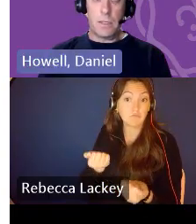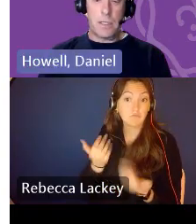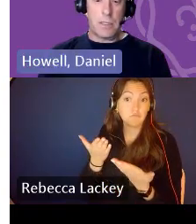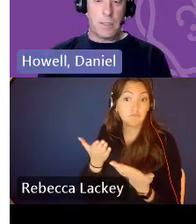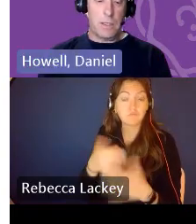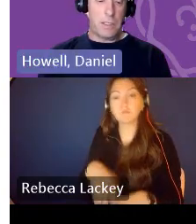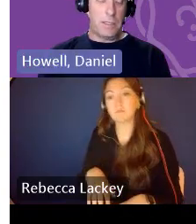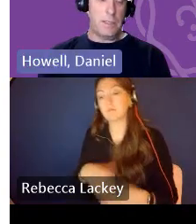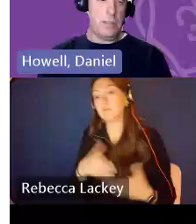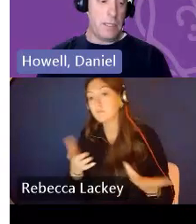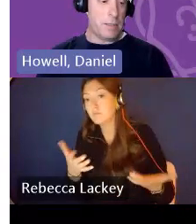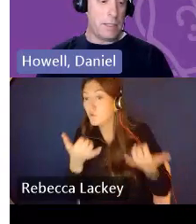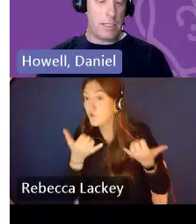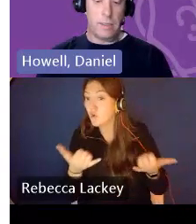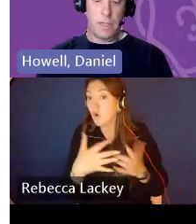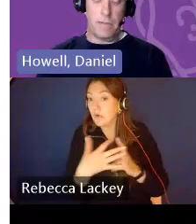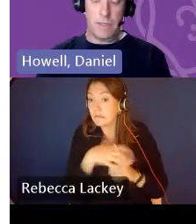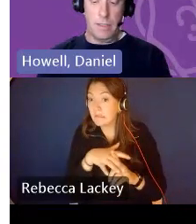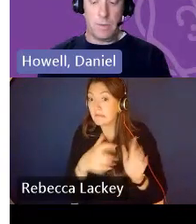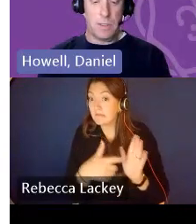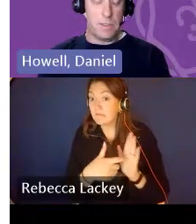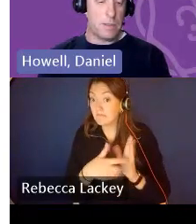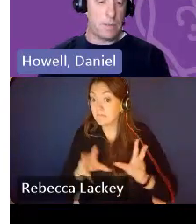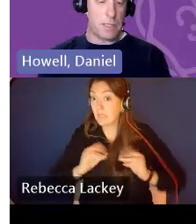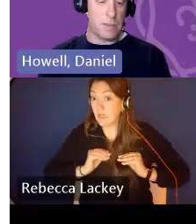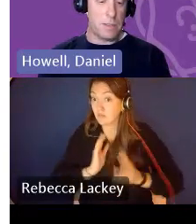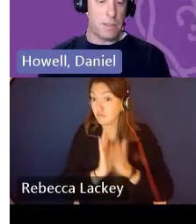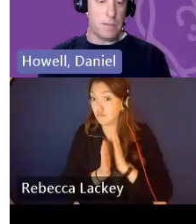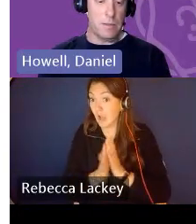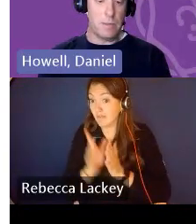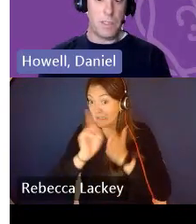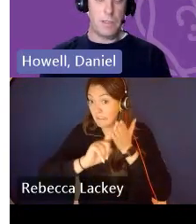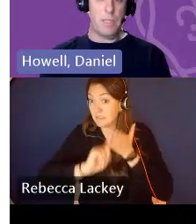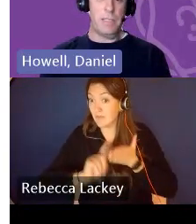The current the current condition is that it's taking traffic. It is inspected on a a monthly